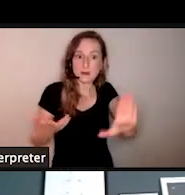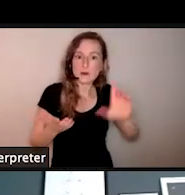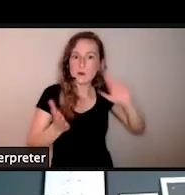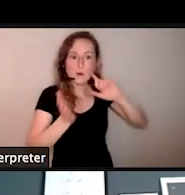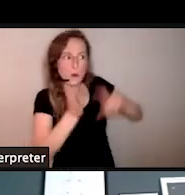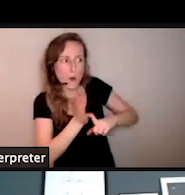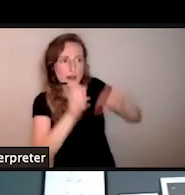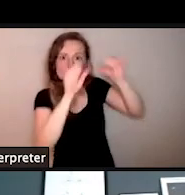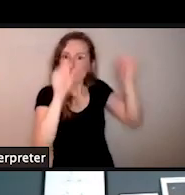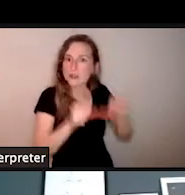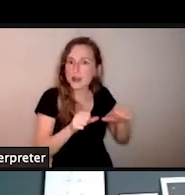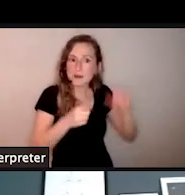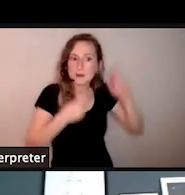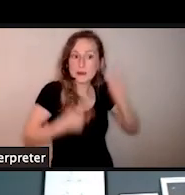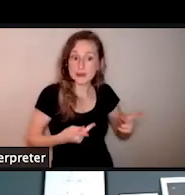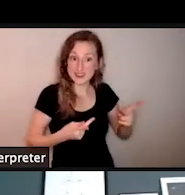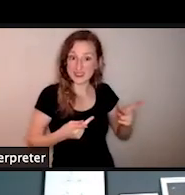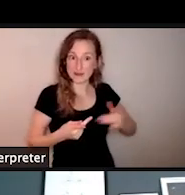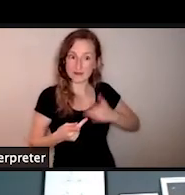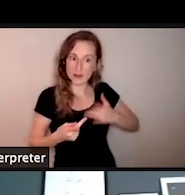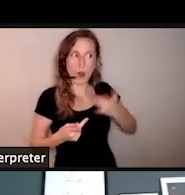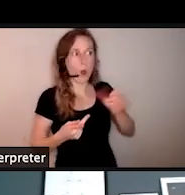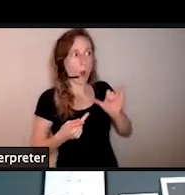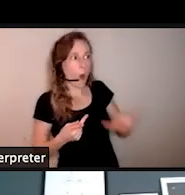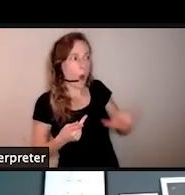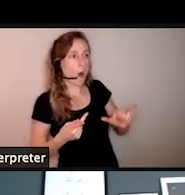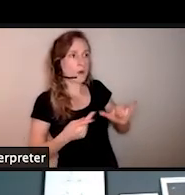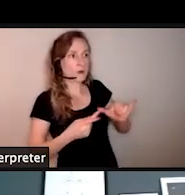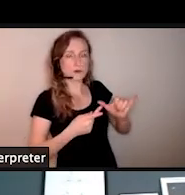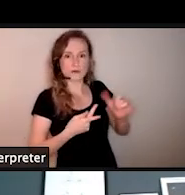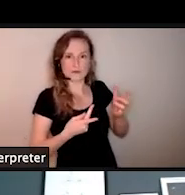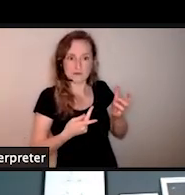Do you see what Kenda is noticing or something entirely different?